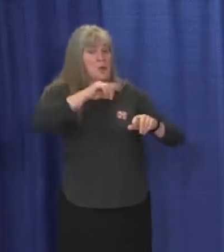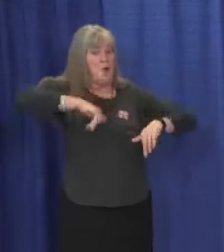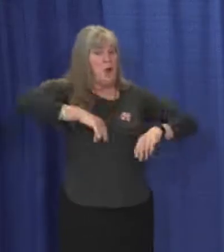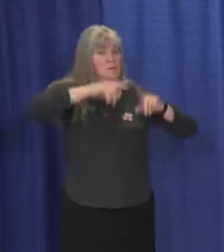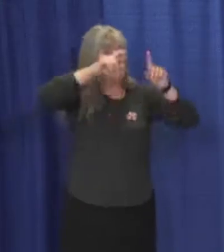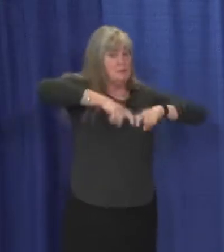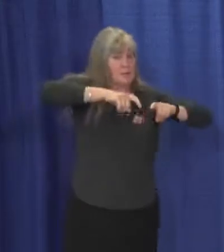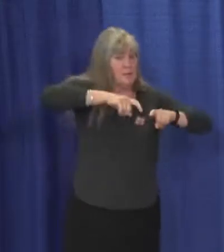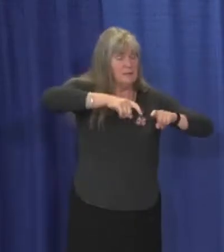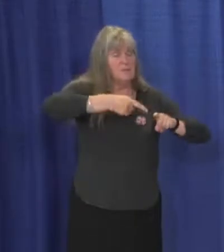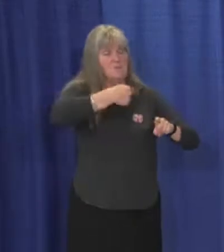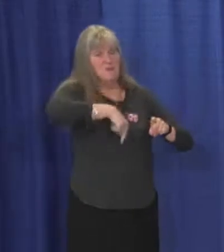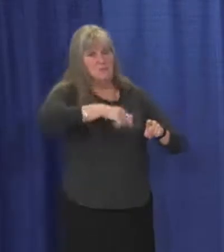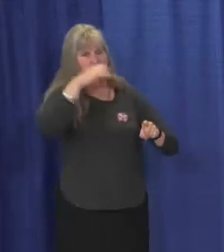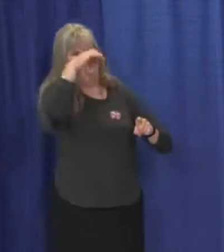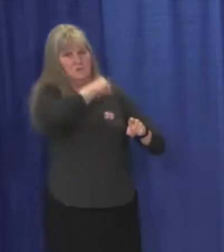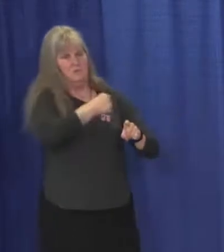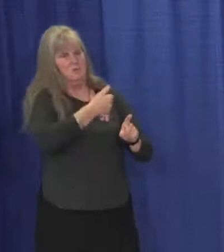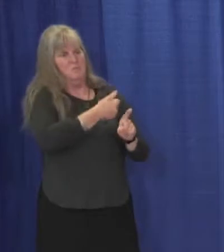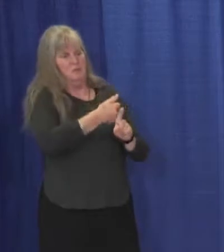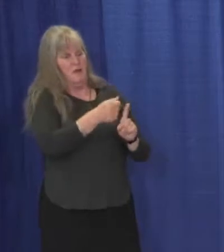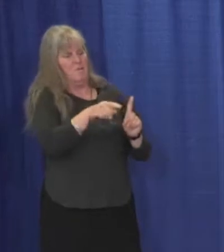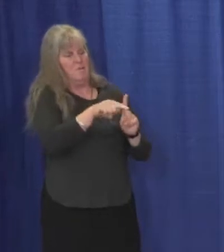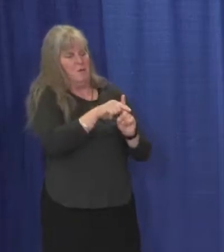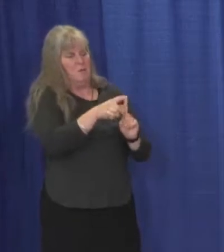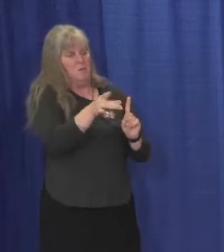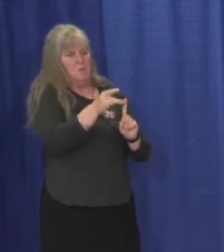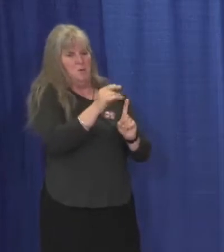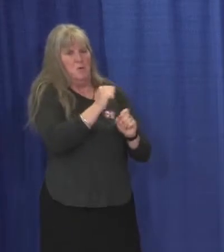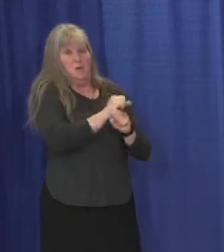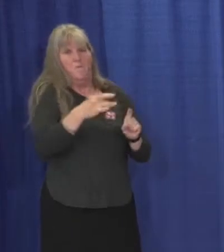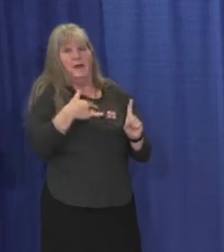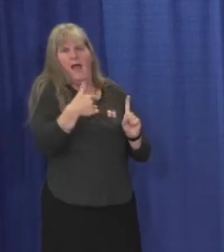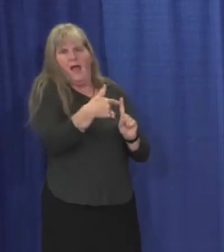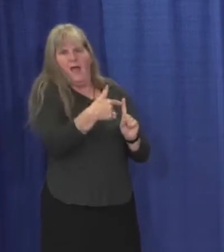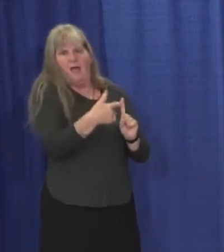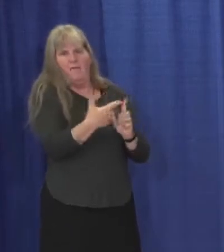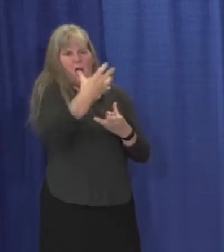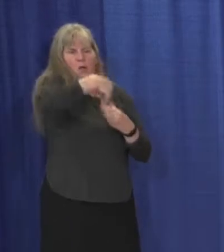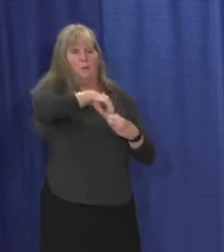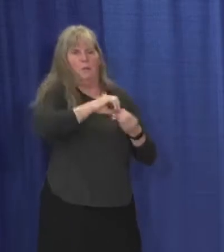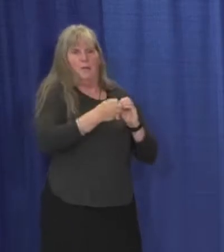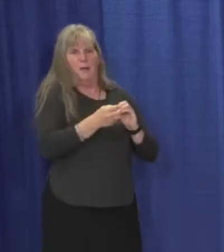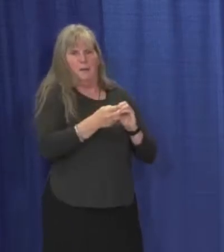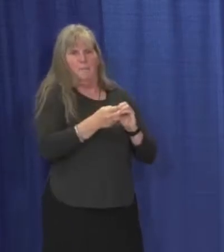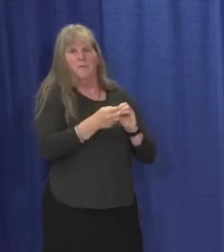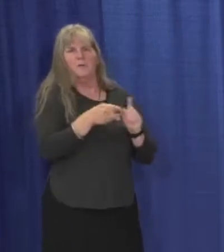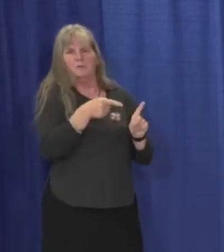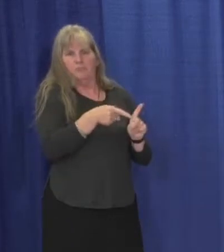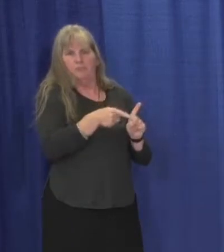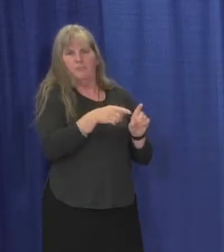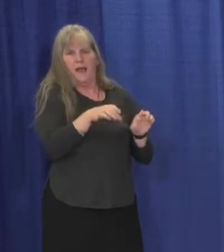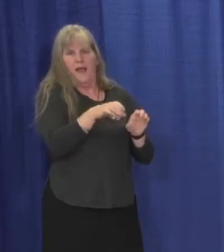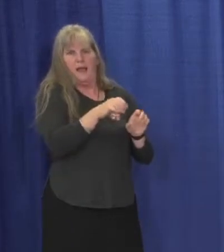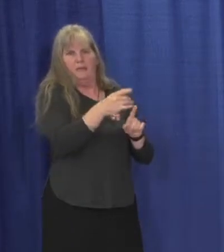so even if not tested these individuals when confirmed through their links and story